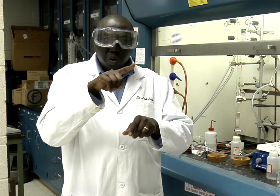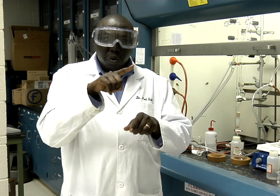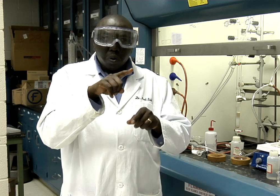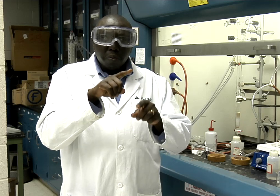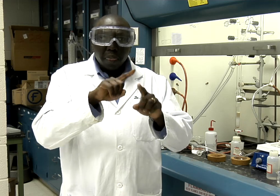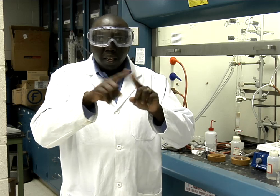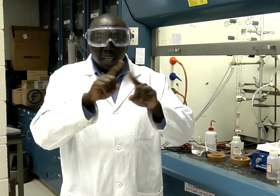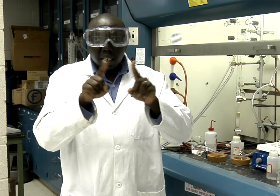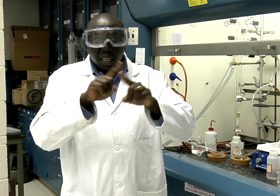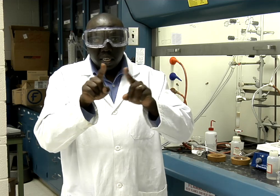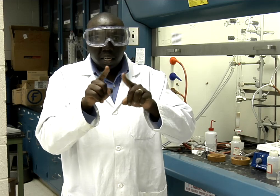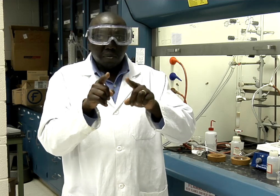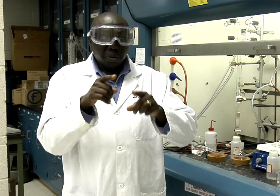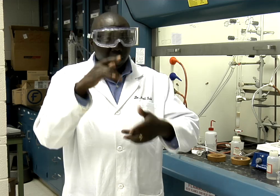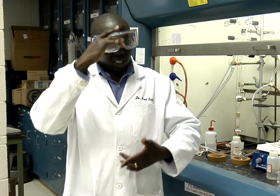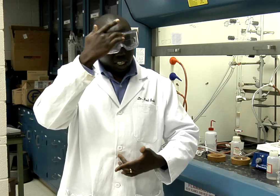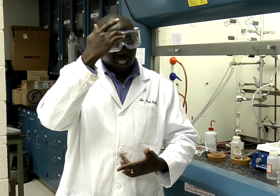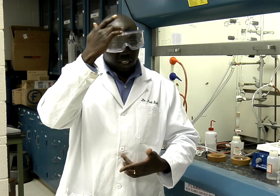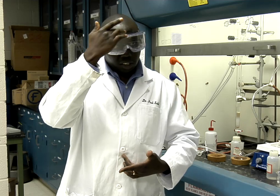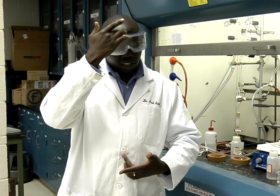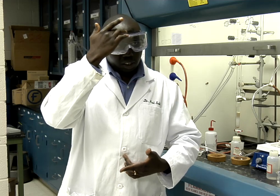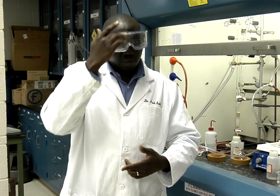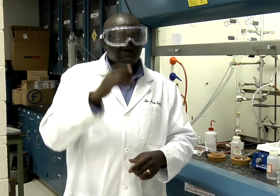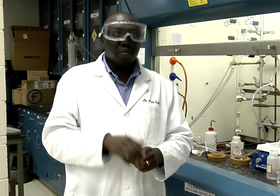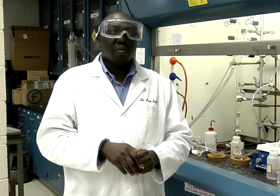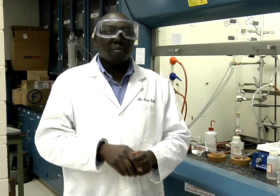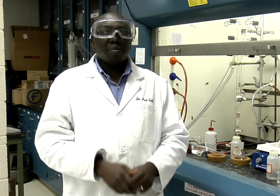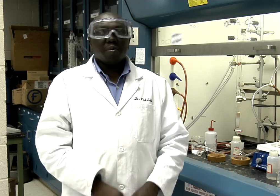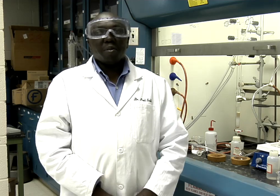for different diseases.